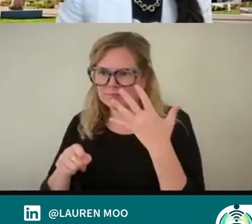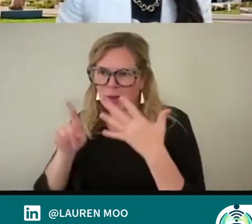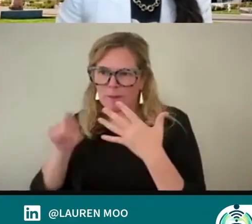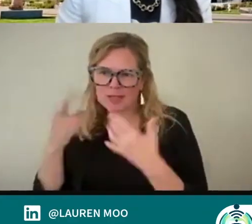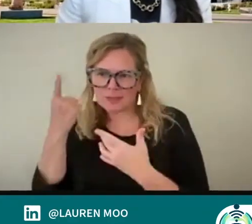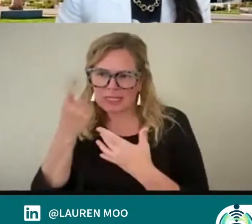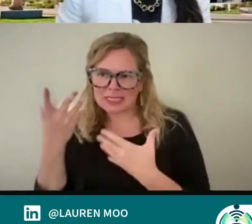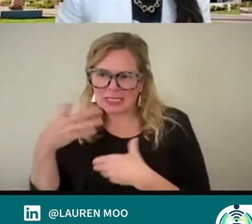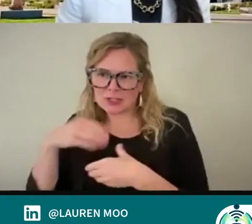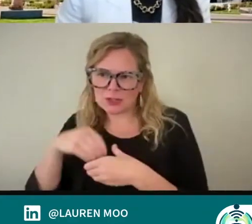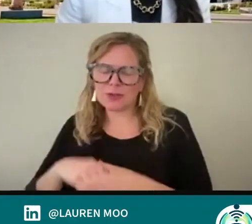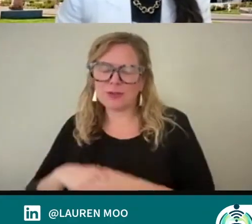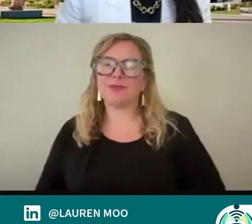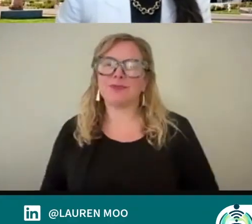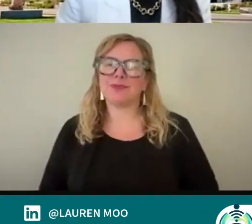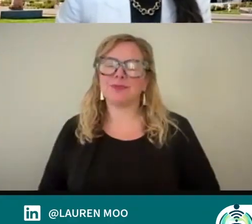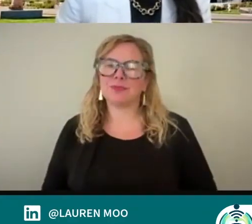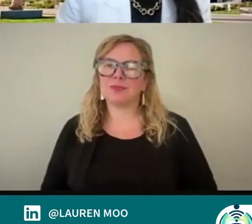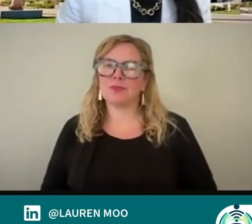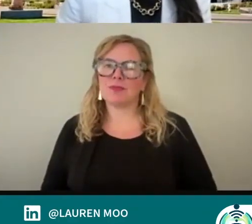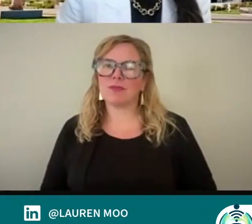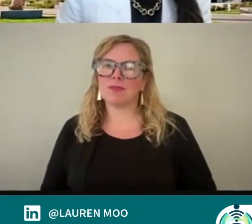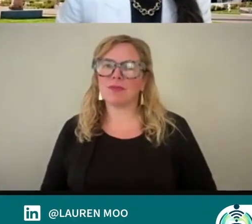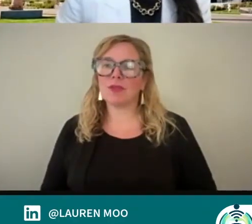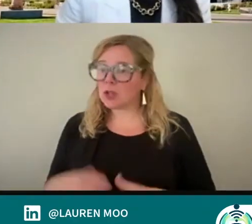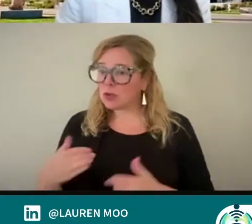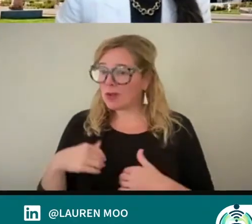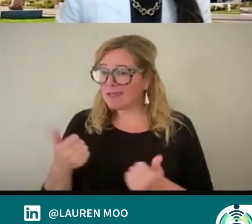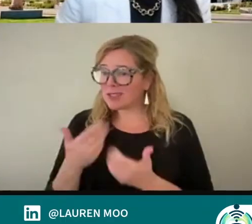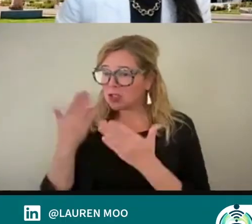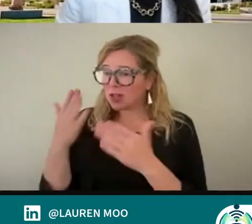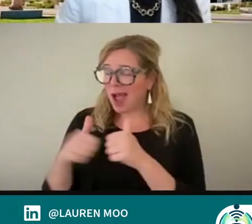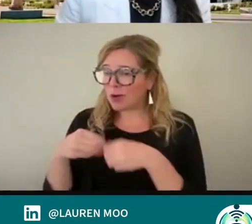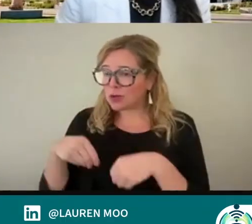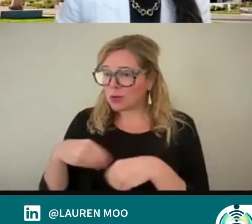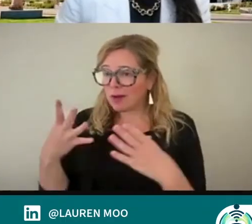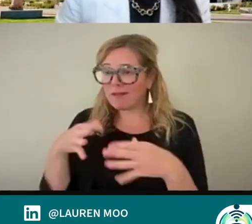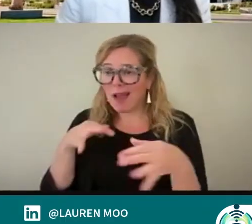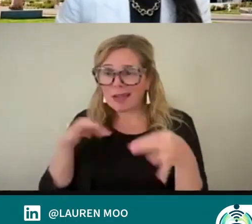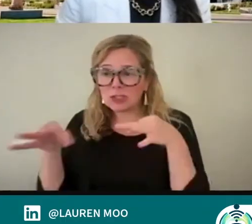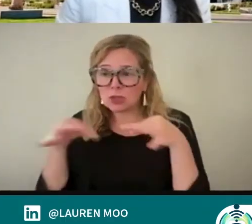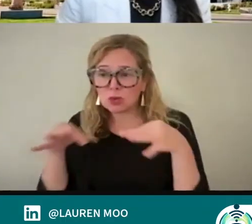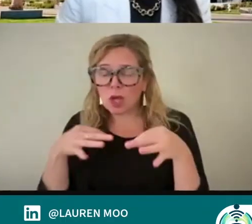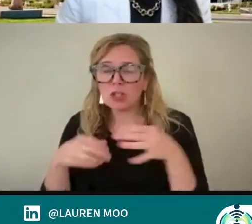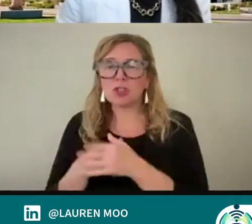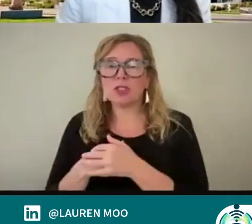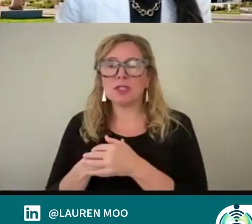visual instruction that is not written, for example, demonstrating a task needed at home?